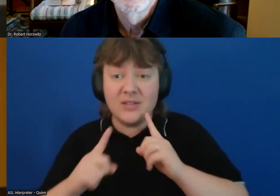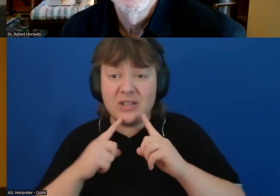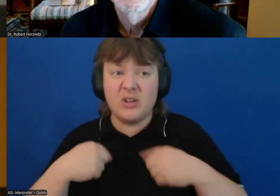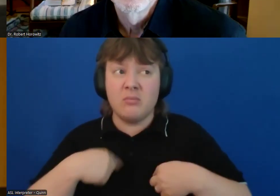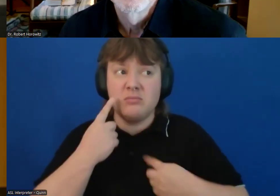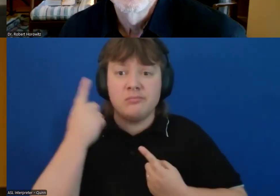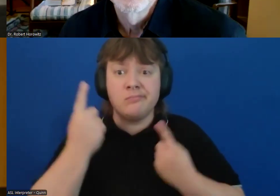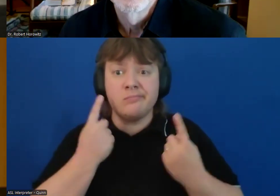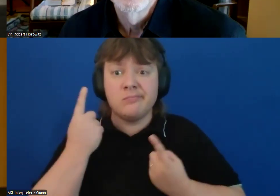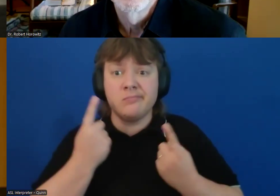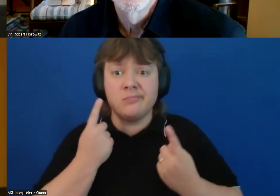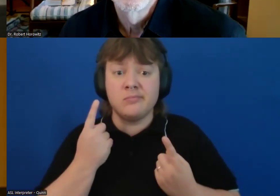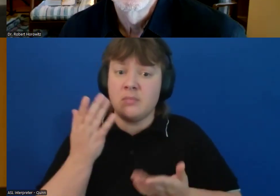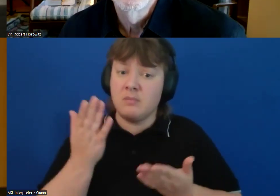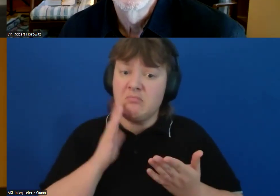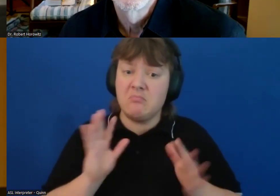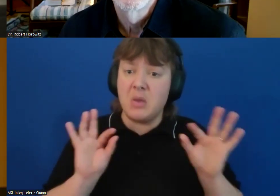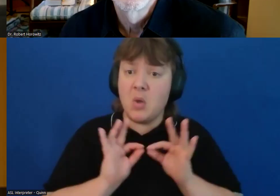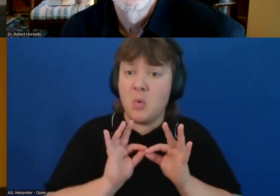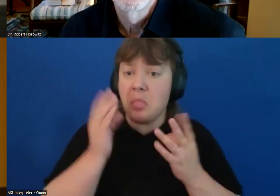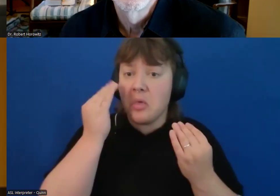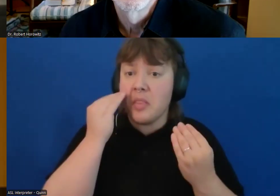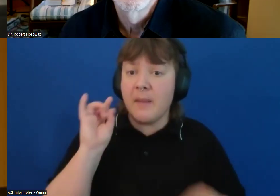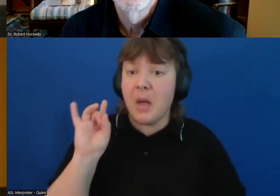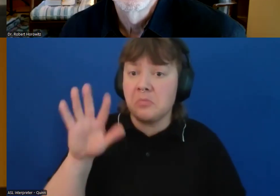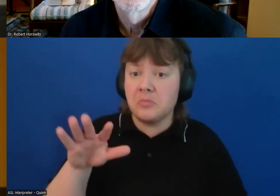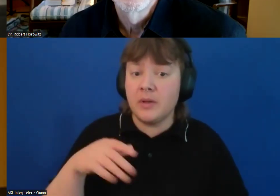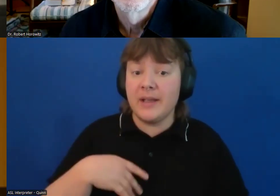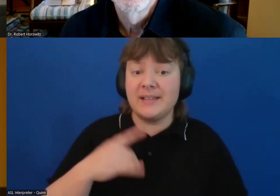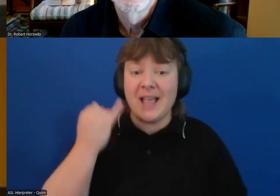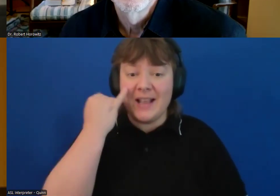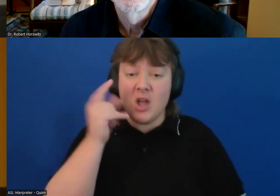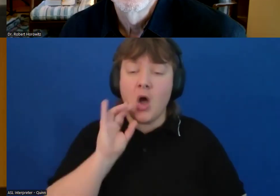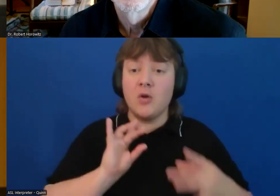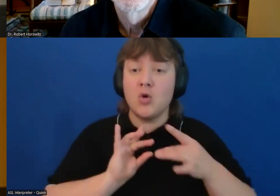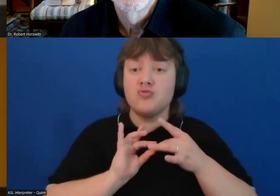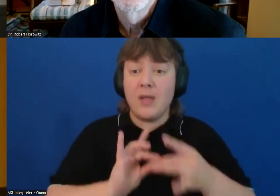it might be worth thinking about or introducing is the idea of relationship longitudinally with